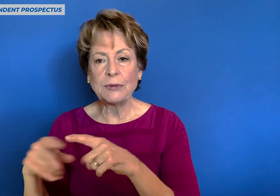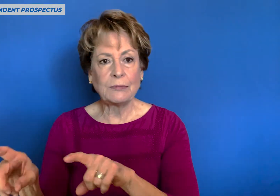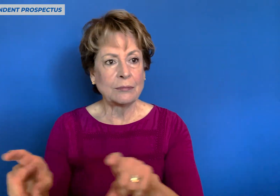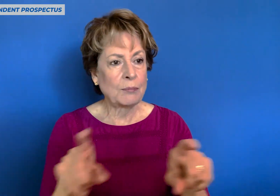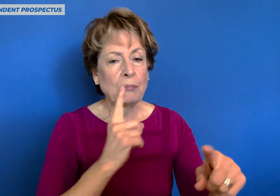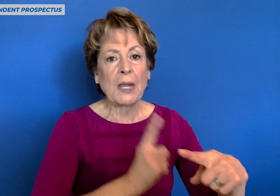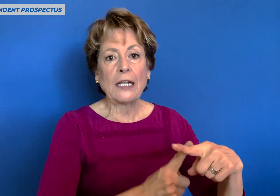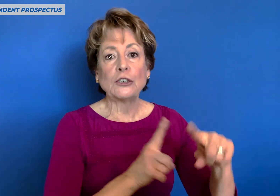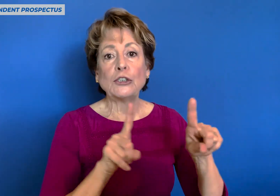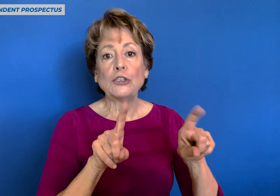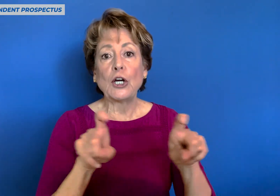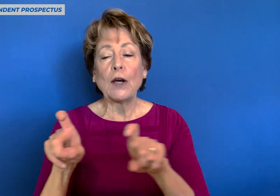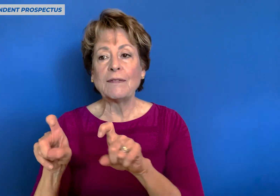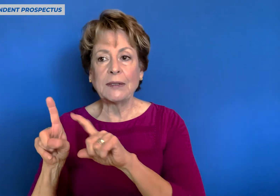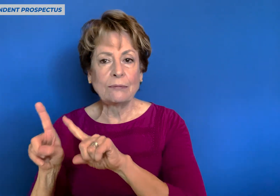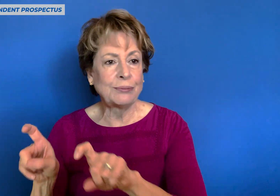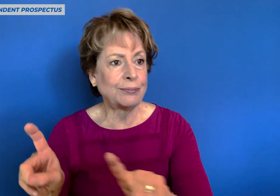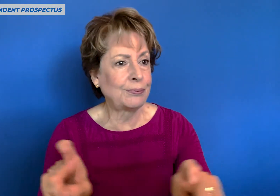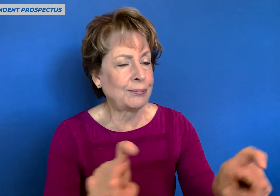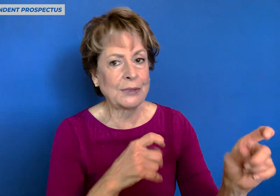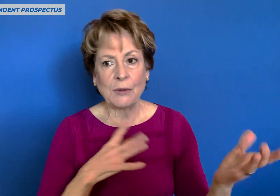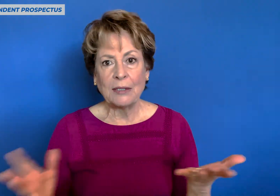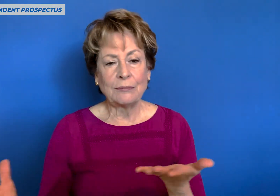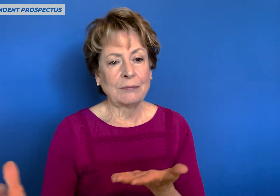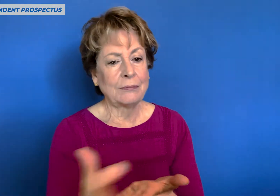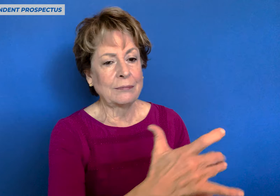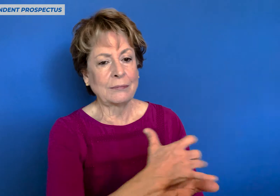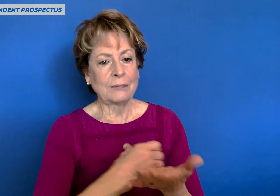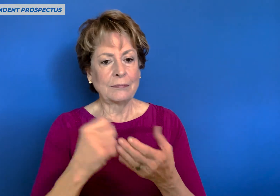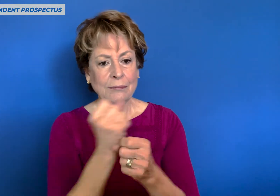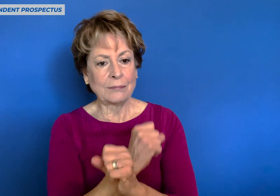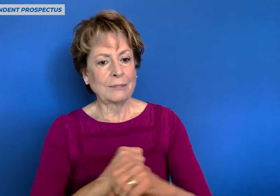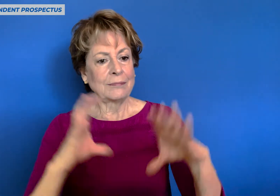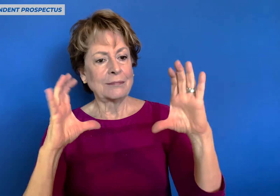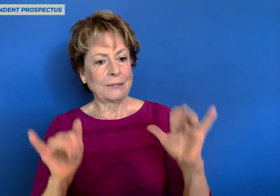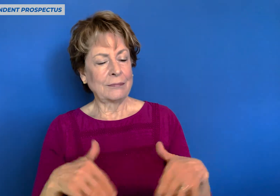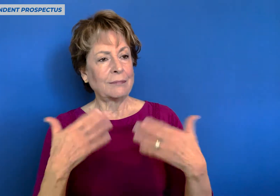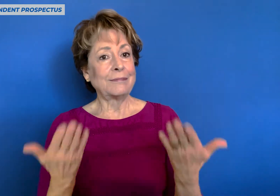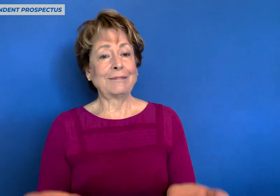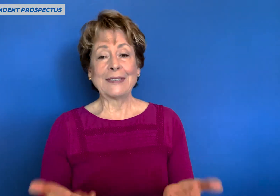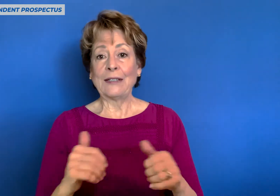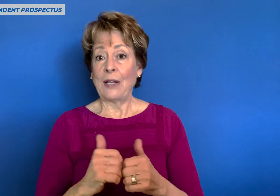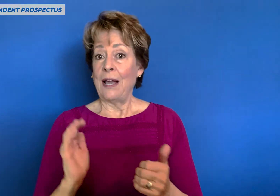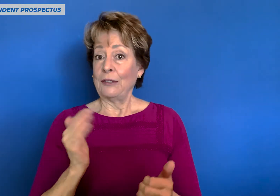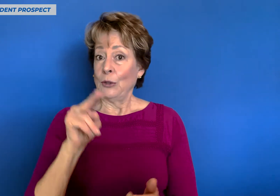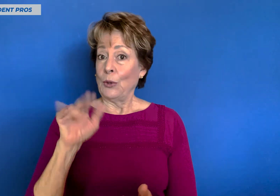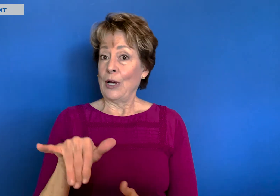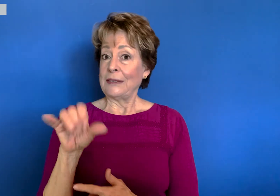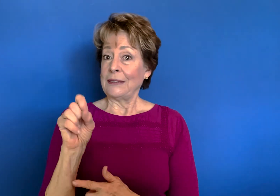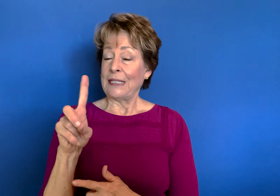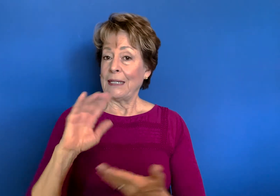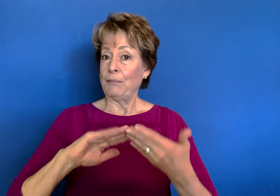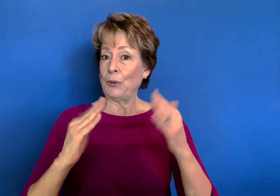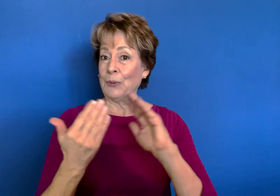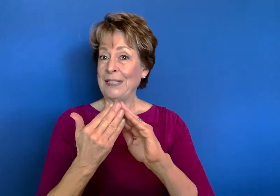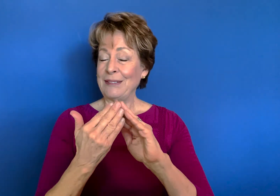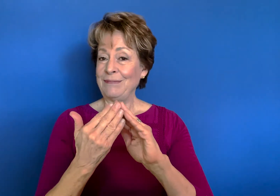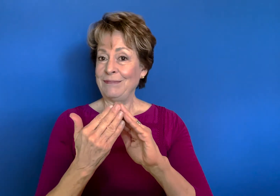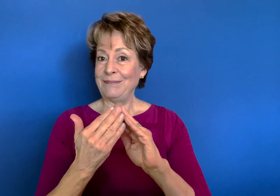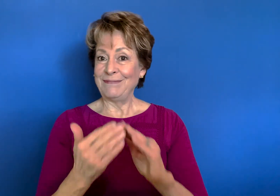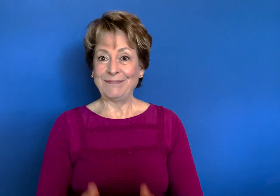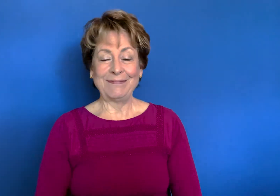we collected from focus groups and surveys from our NYSD community.